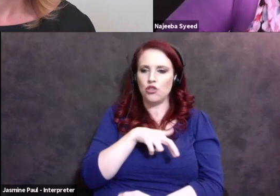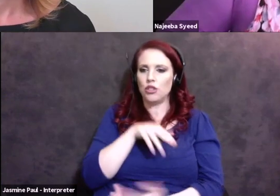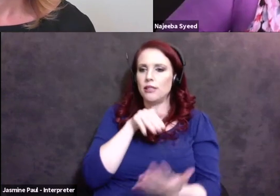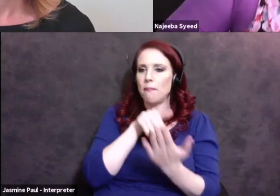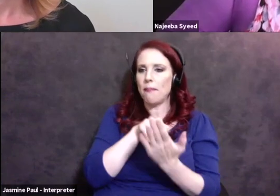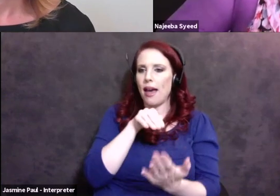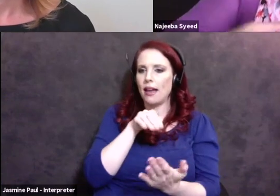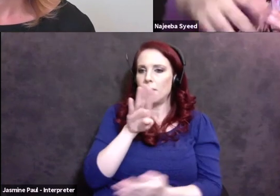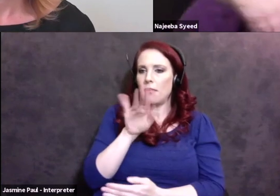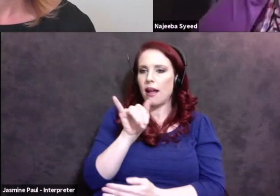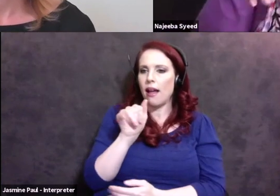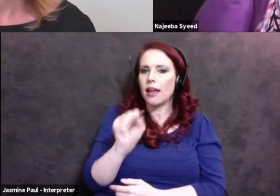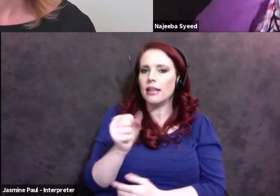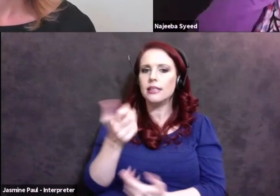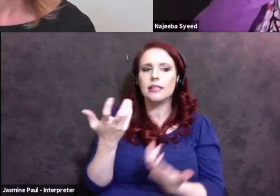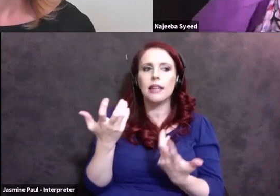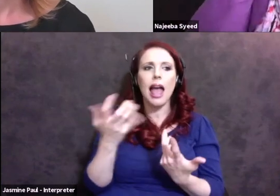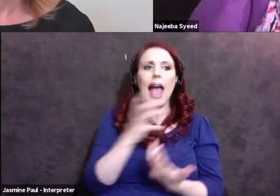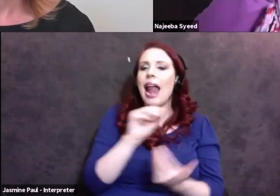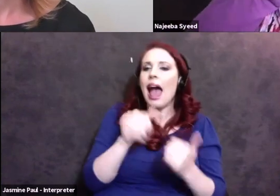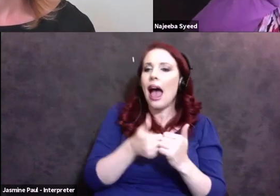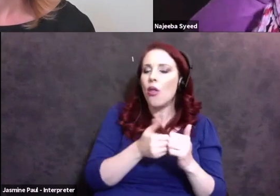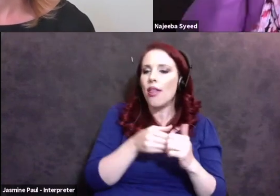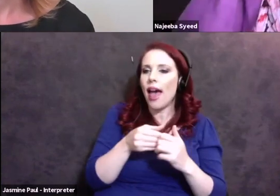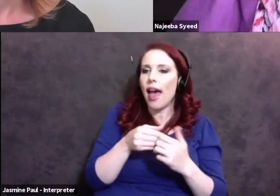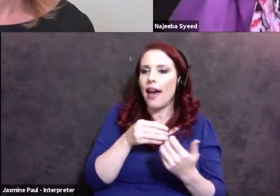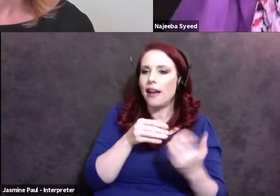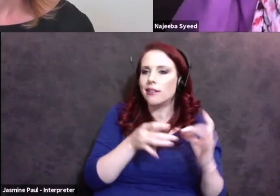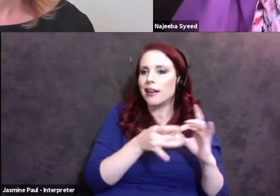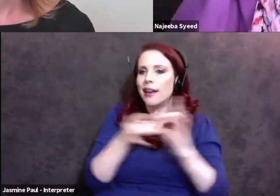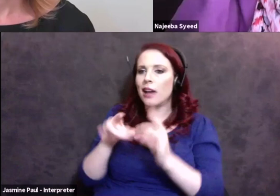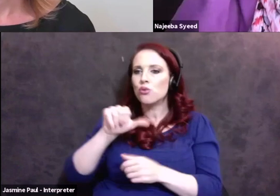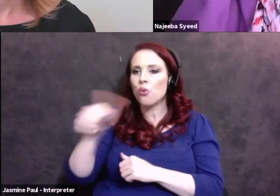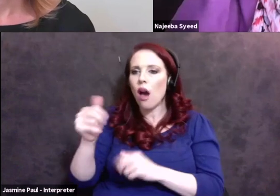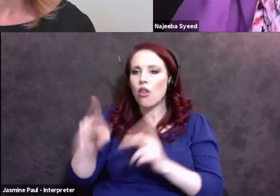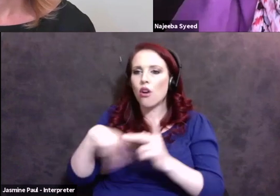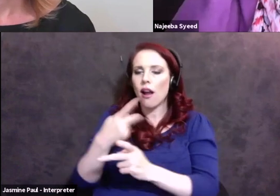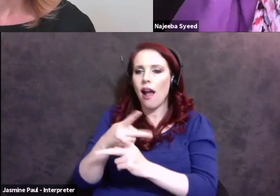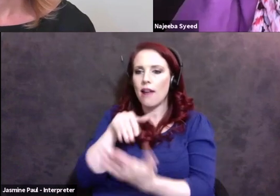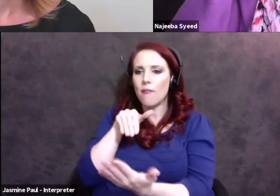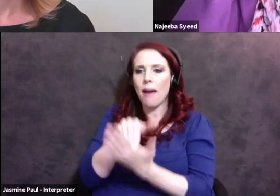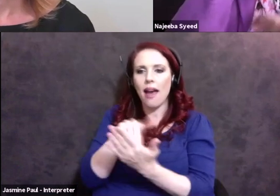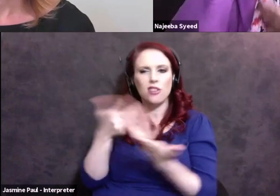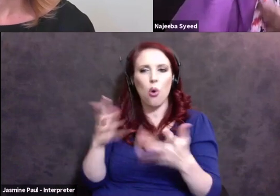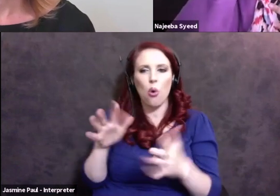How does it play into other forms of bias that already exist?